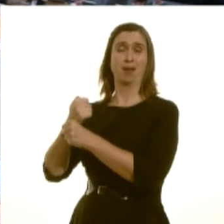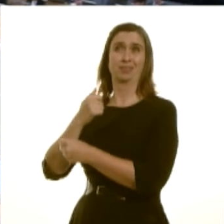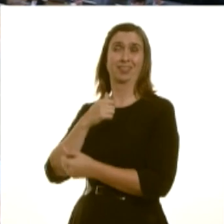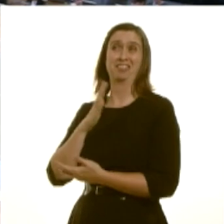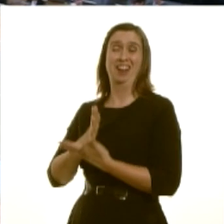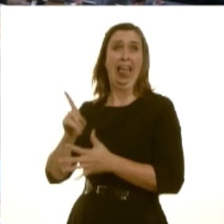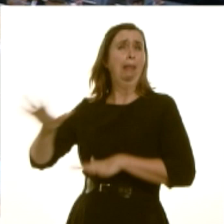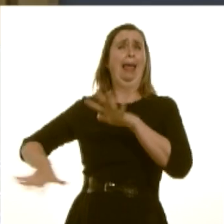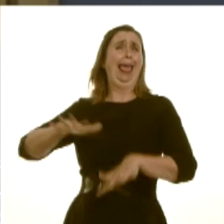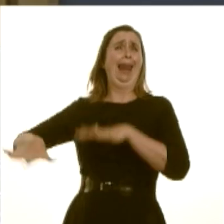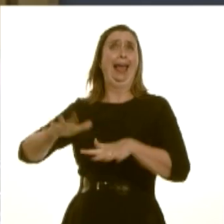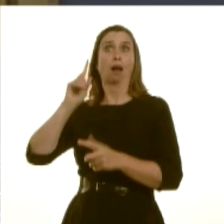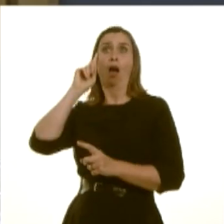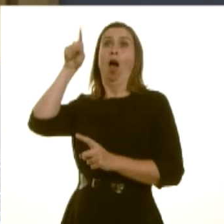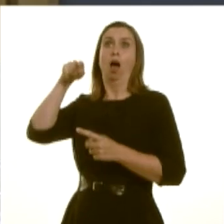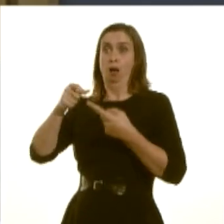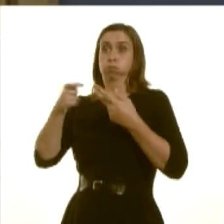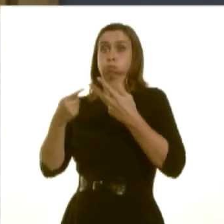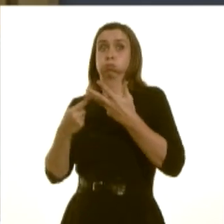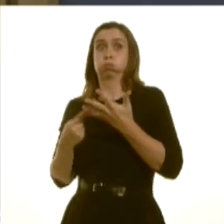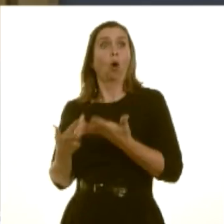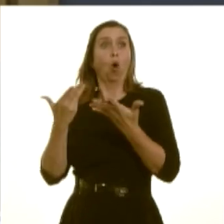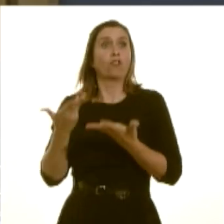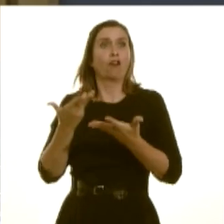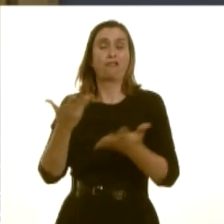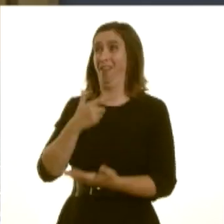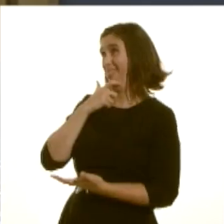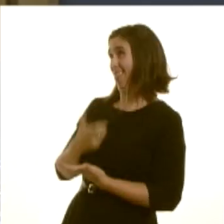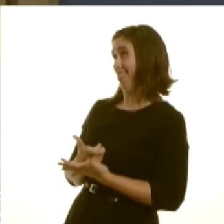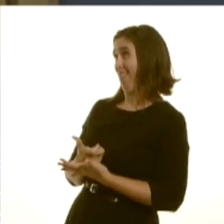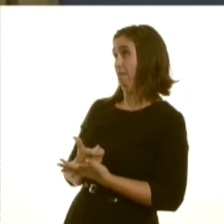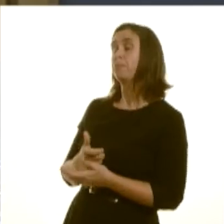panic that they have been faced with over the last few weeks. This morning, a declaration